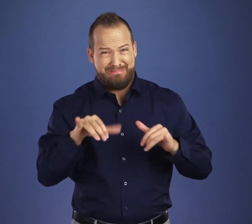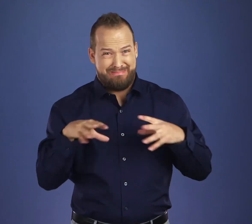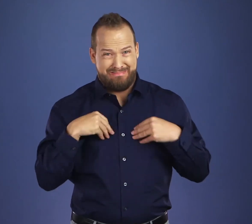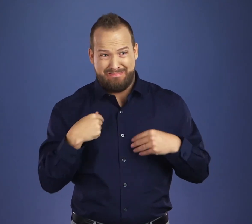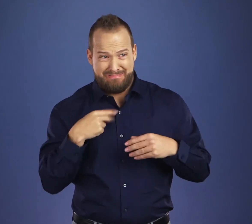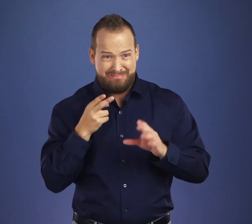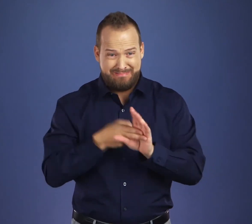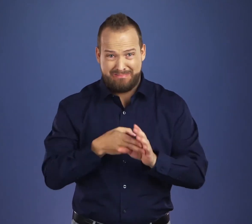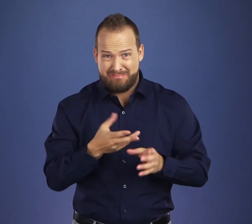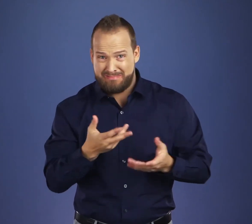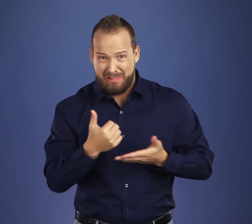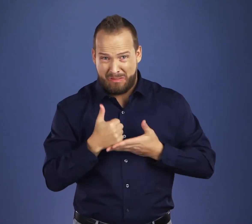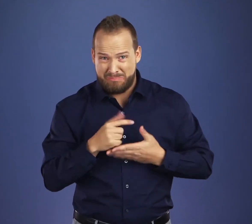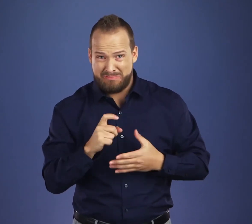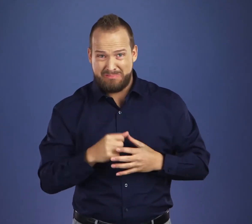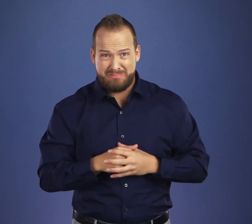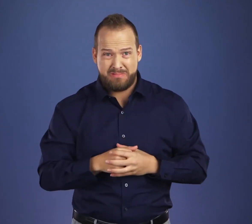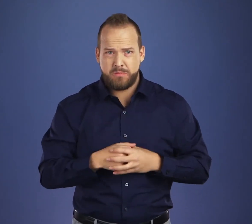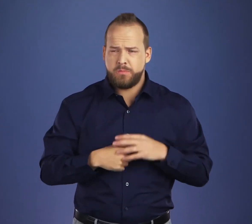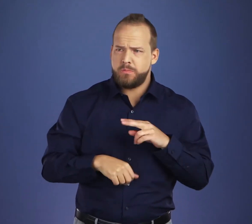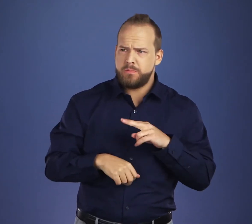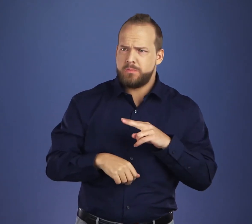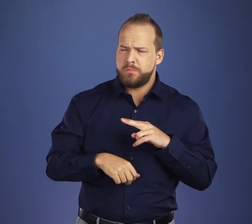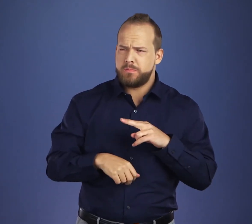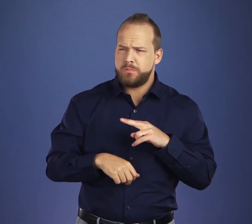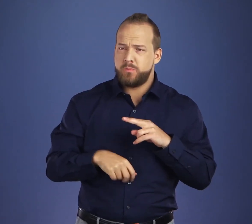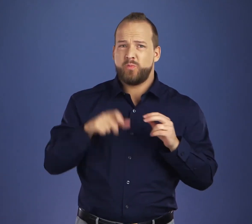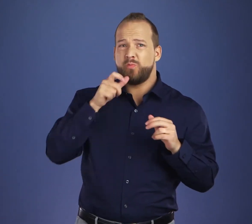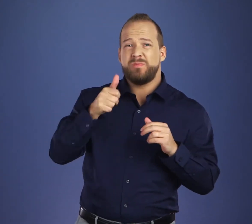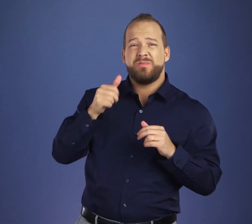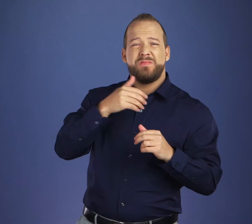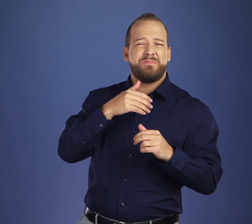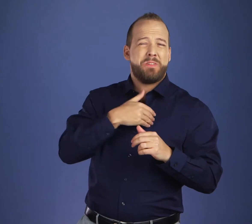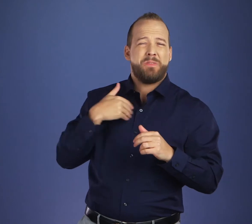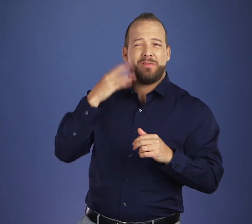you may not want me among you. Or will you?”